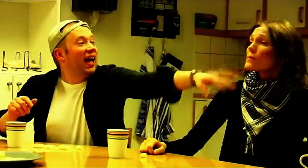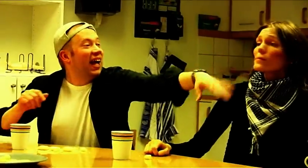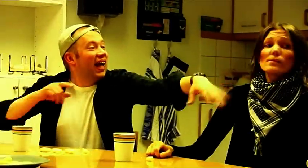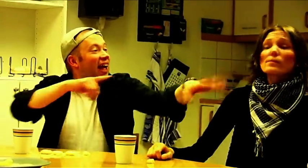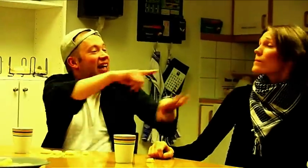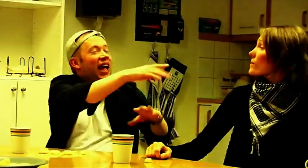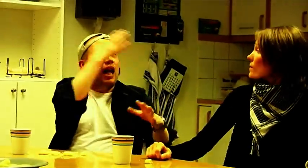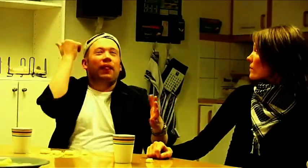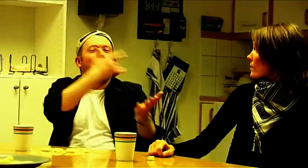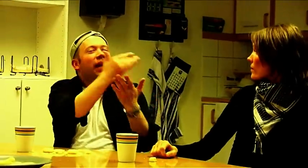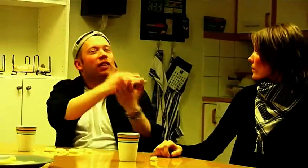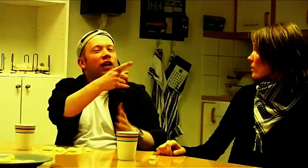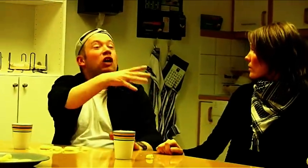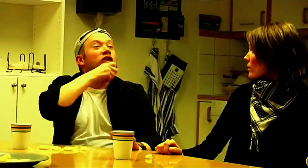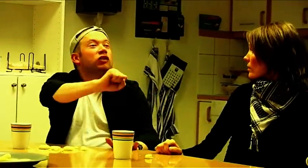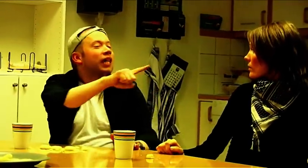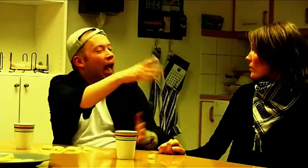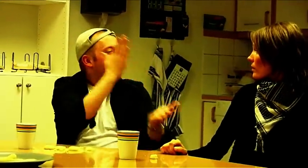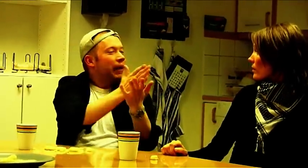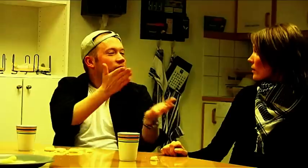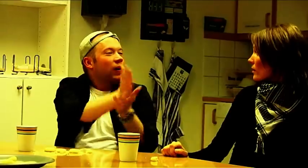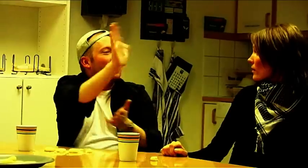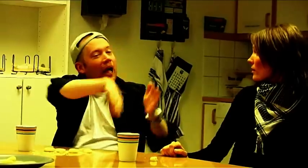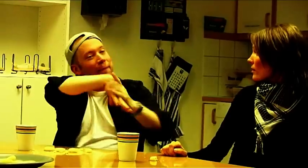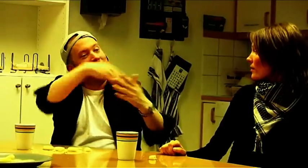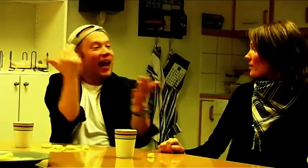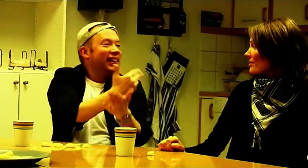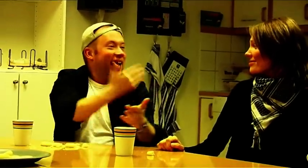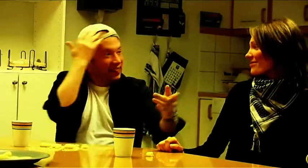Can't you tell us about Russia, yours and Absolute Vodka's home land.